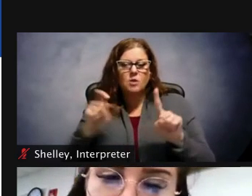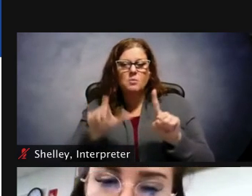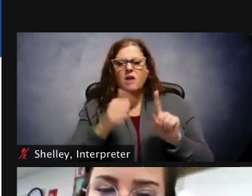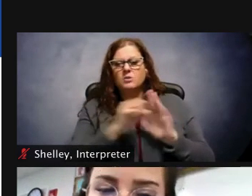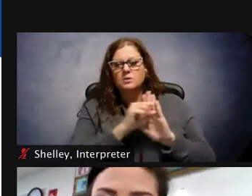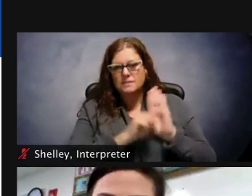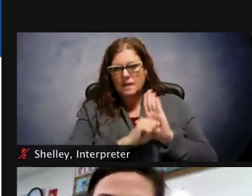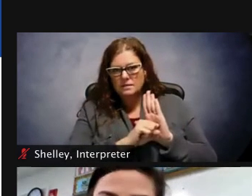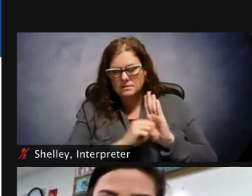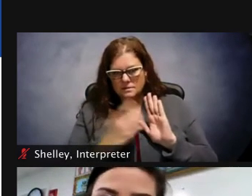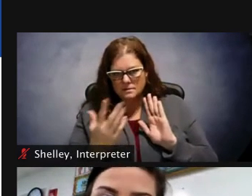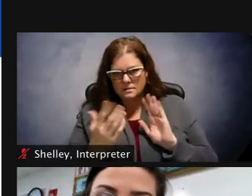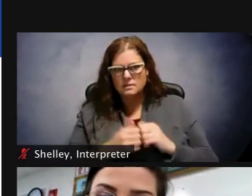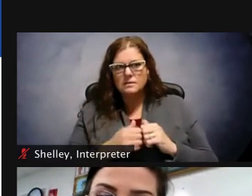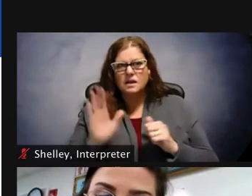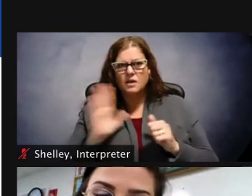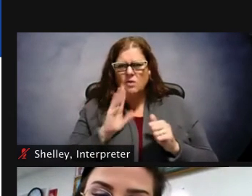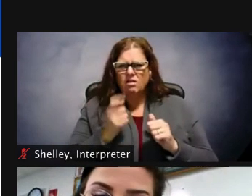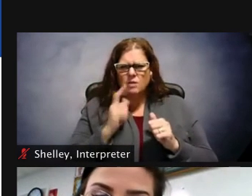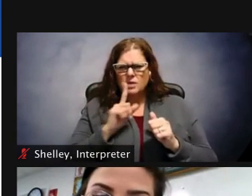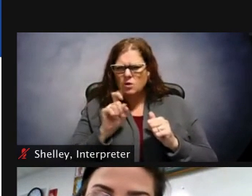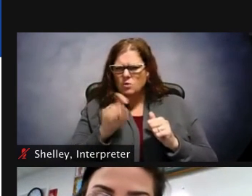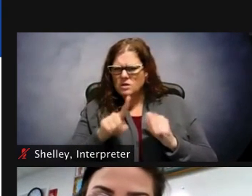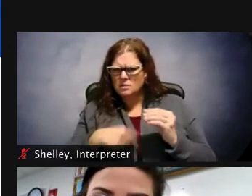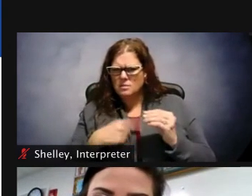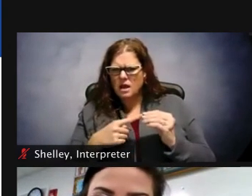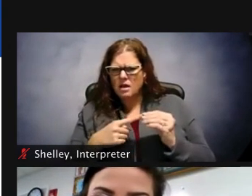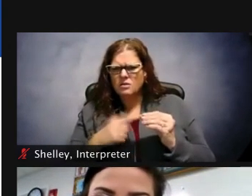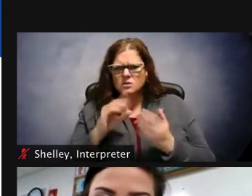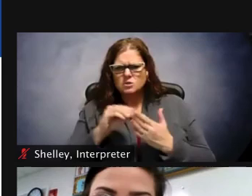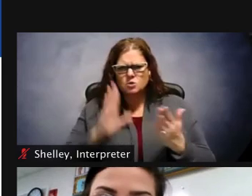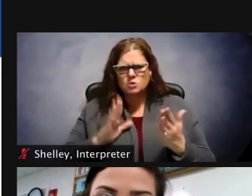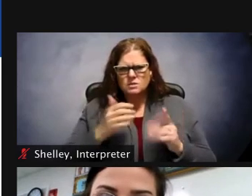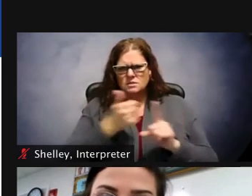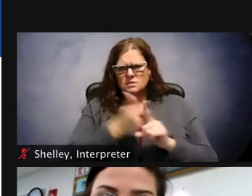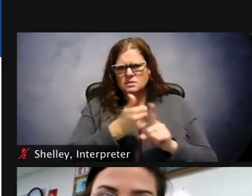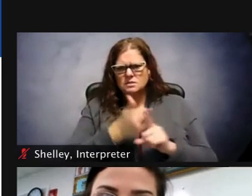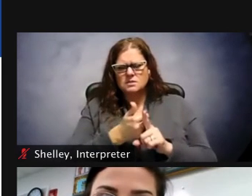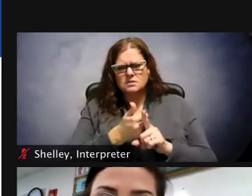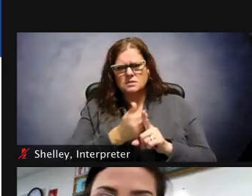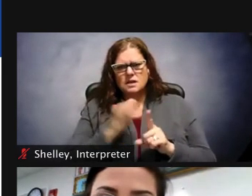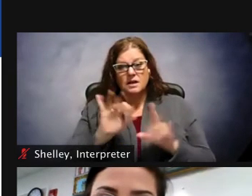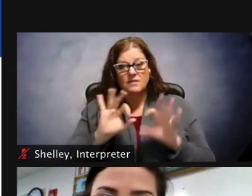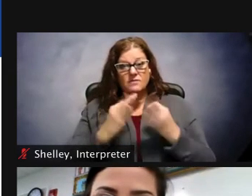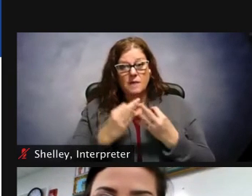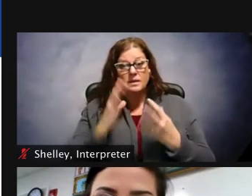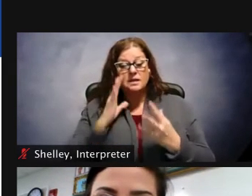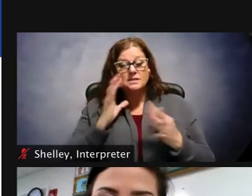And there was a little question about the student that the family chose that he stayed